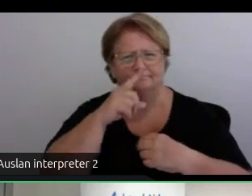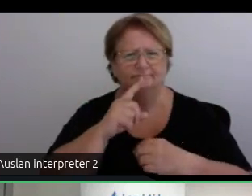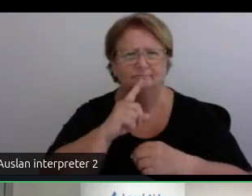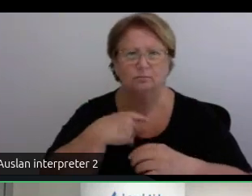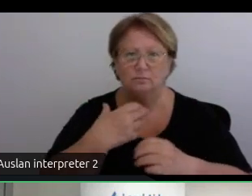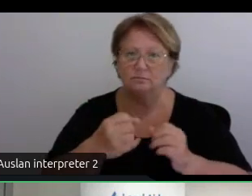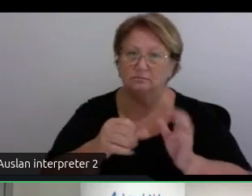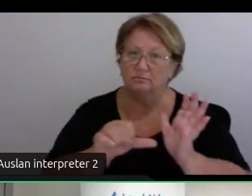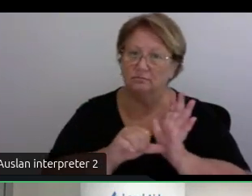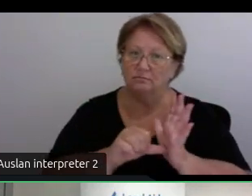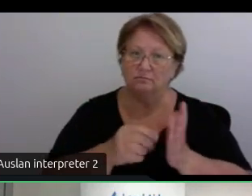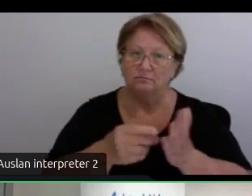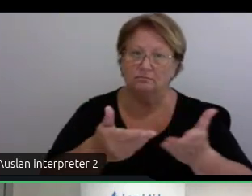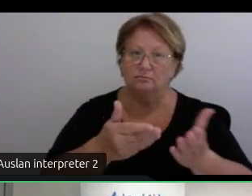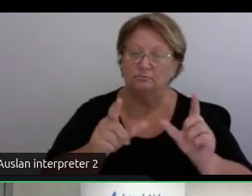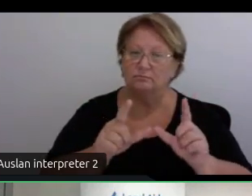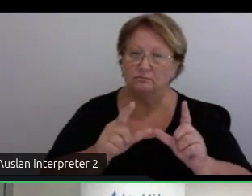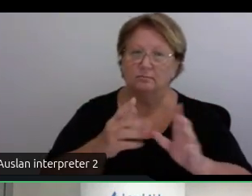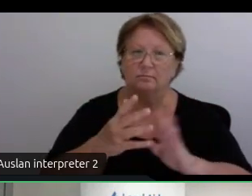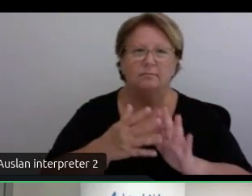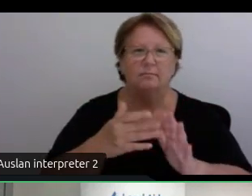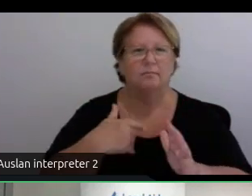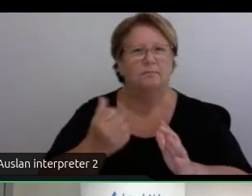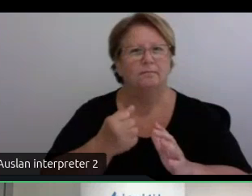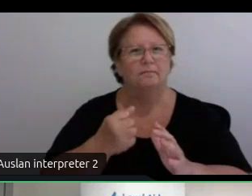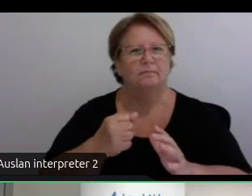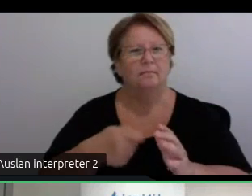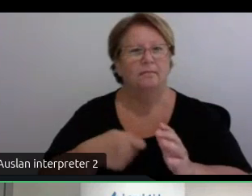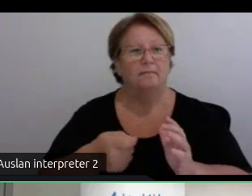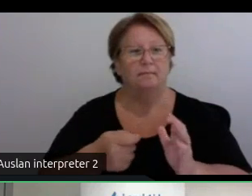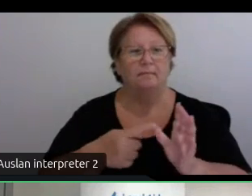we've got this financial services license, so that means we have to be a member of AFCA,